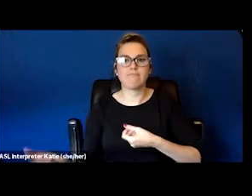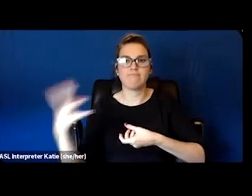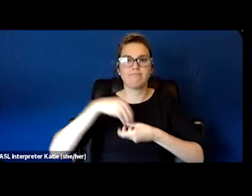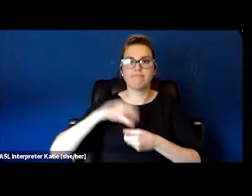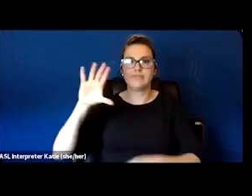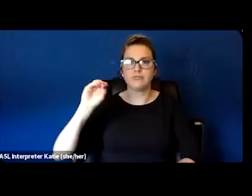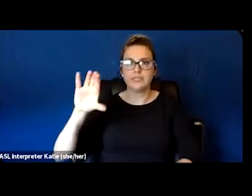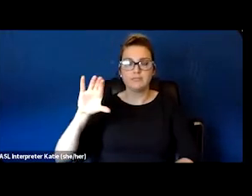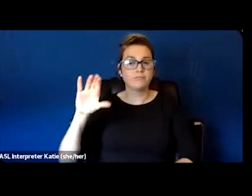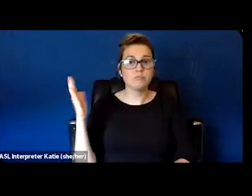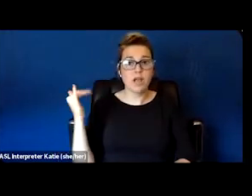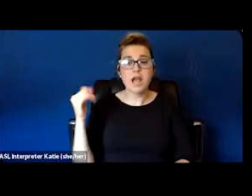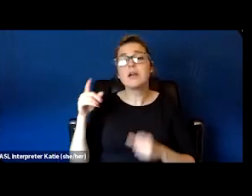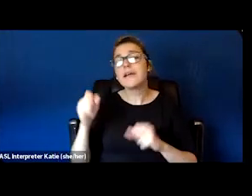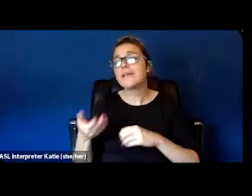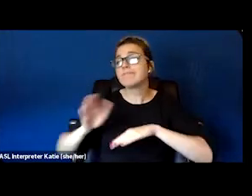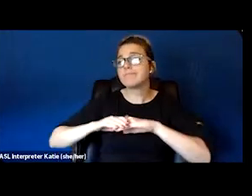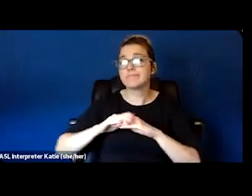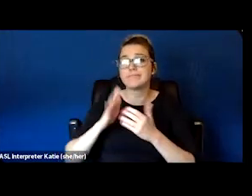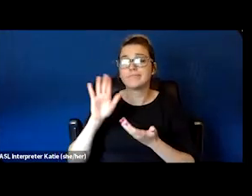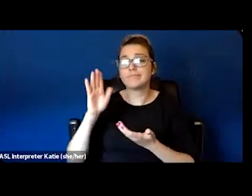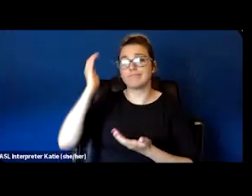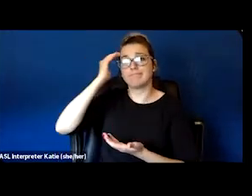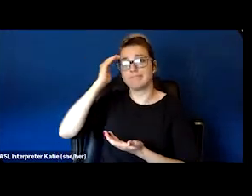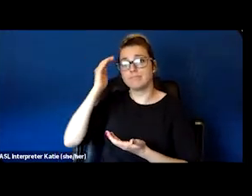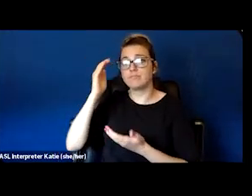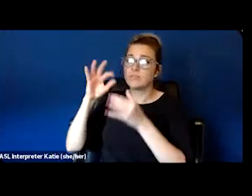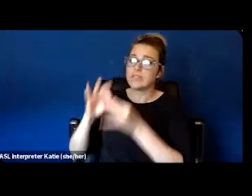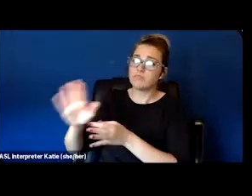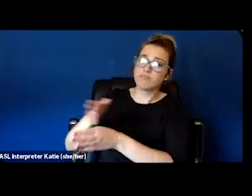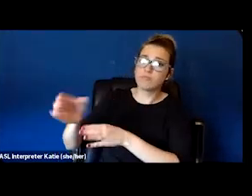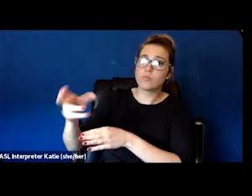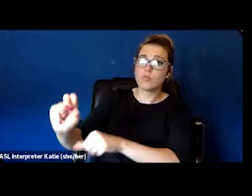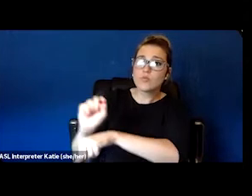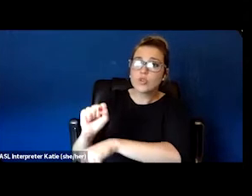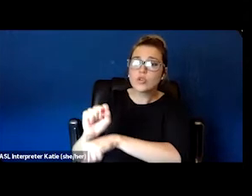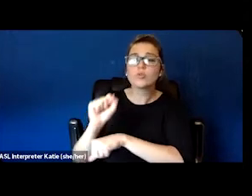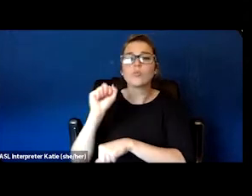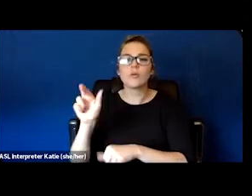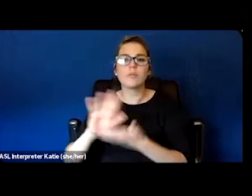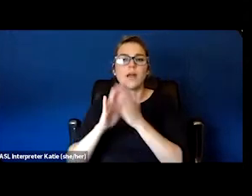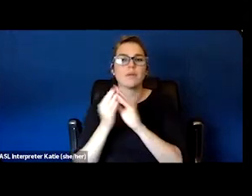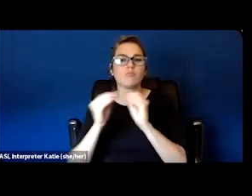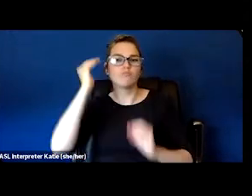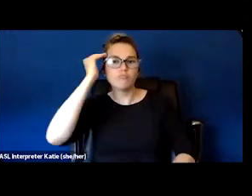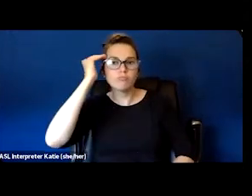Learning about more of the resources in the community that are available, that are going to be able to serve their participants.